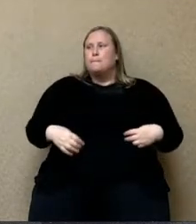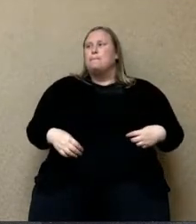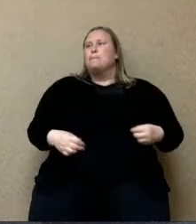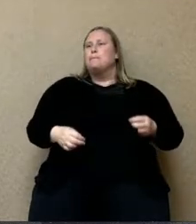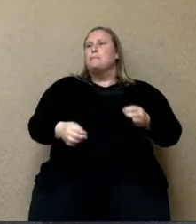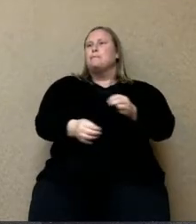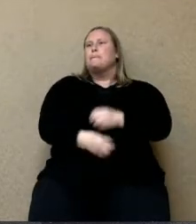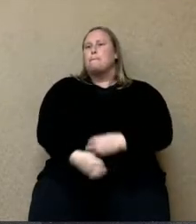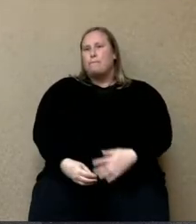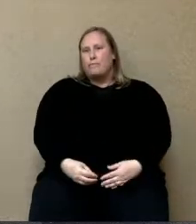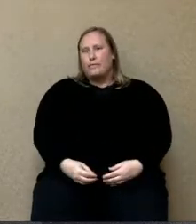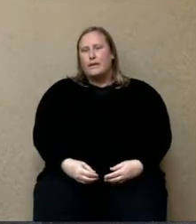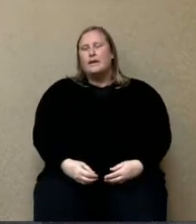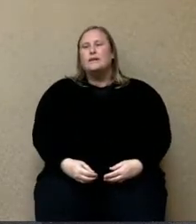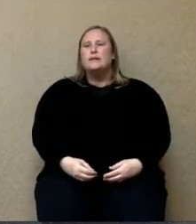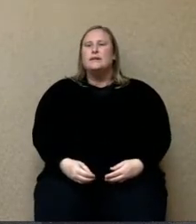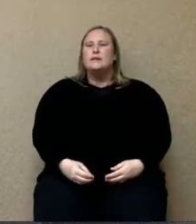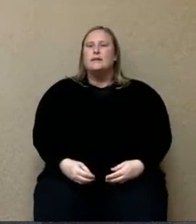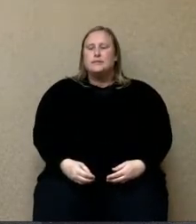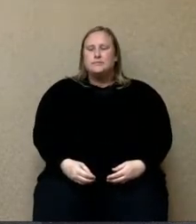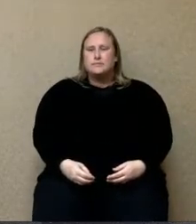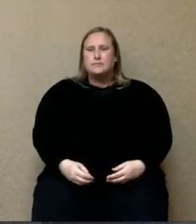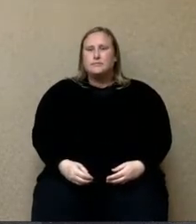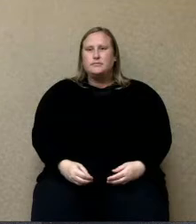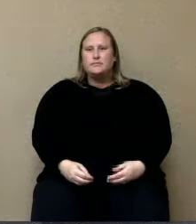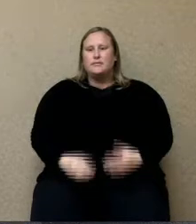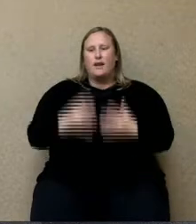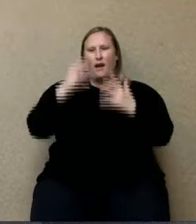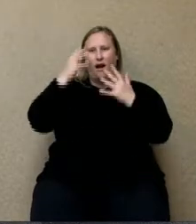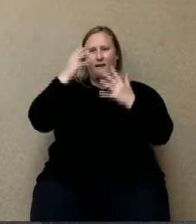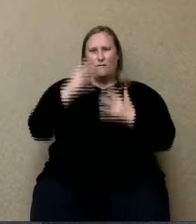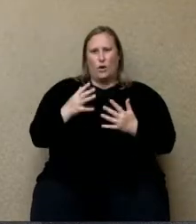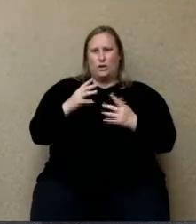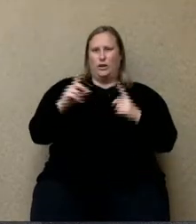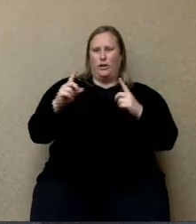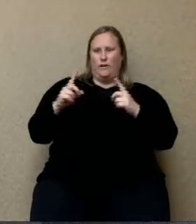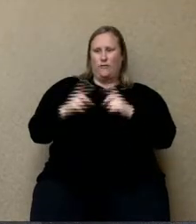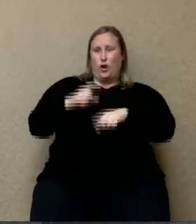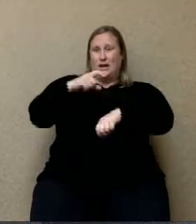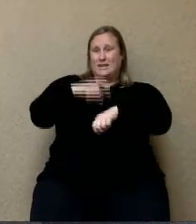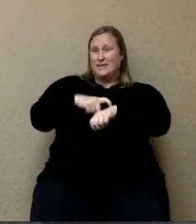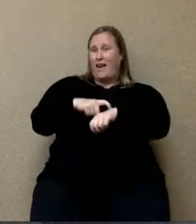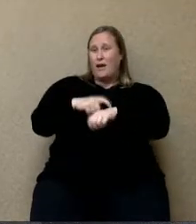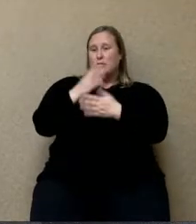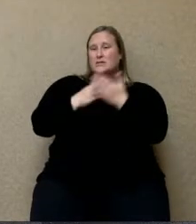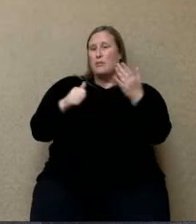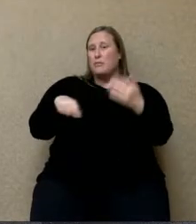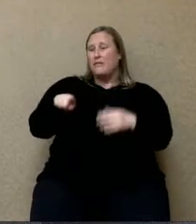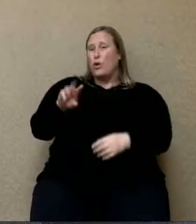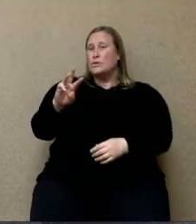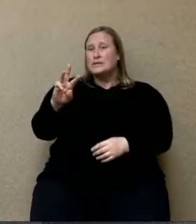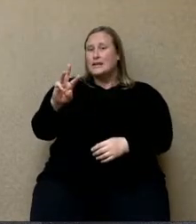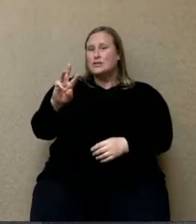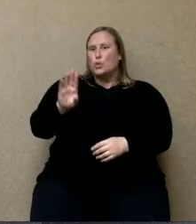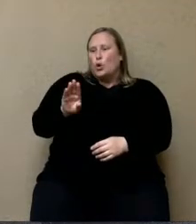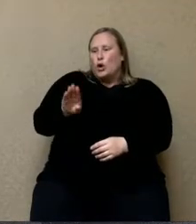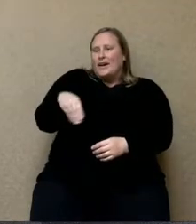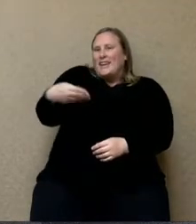Let's see. Yeah, it's unfortunately probably the first time some of these adults were actually given such